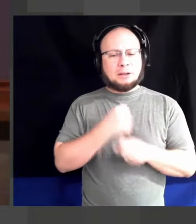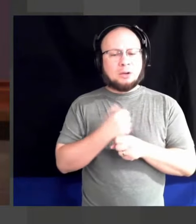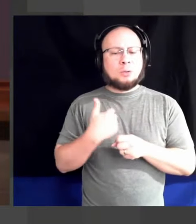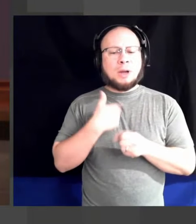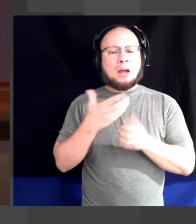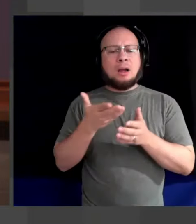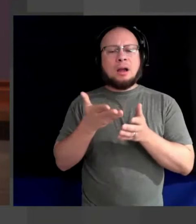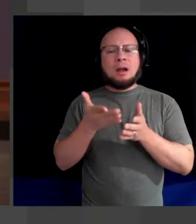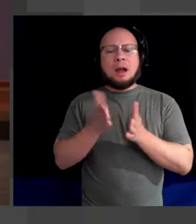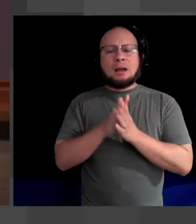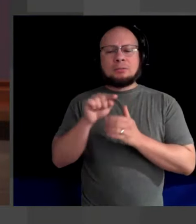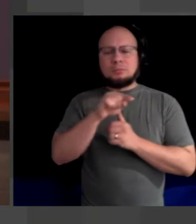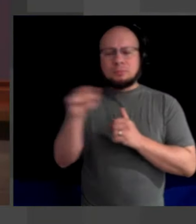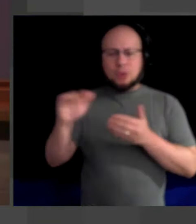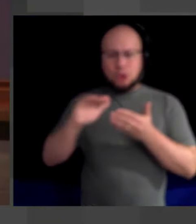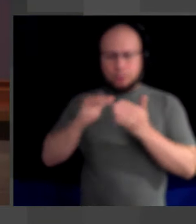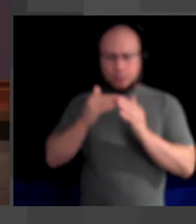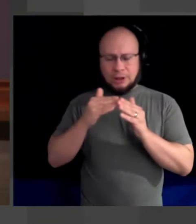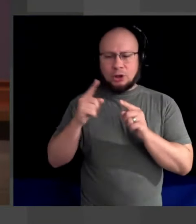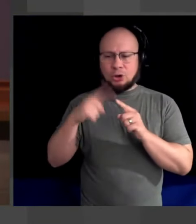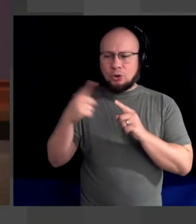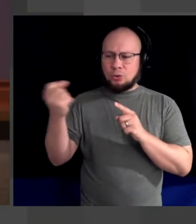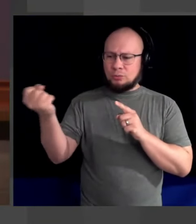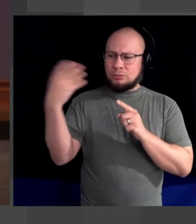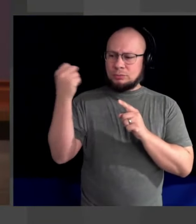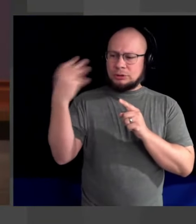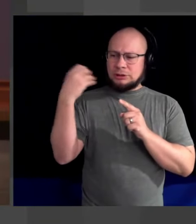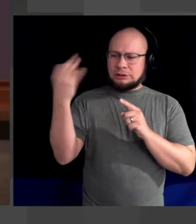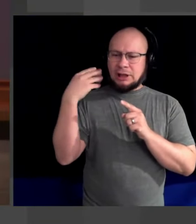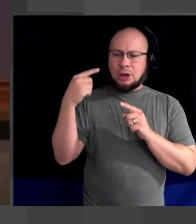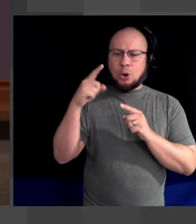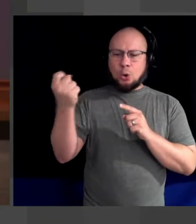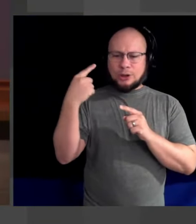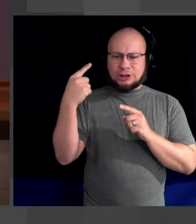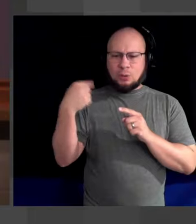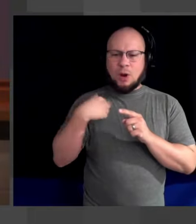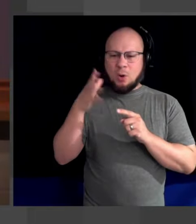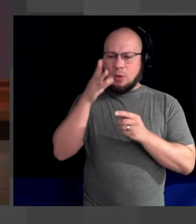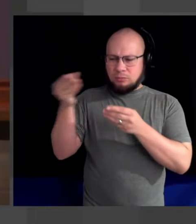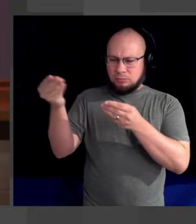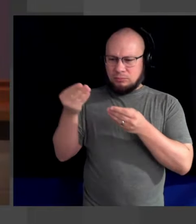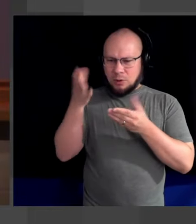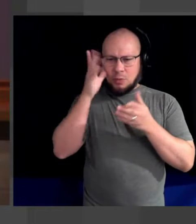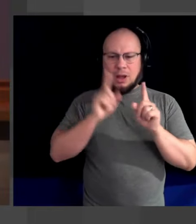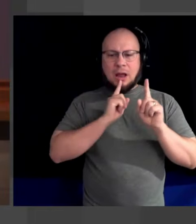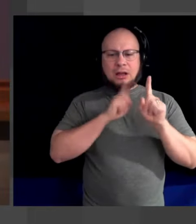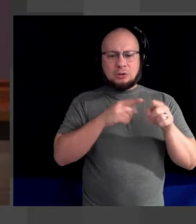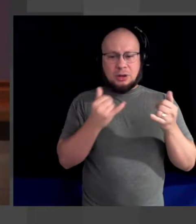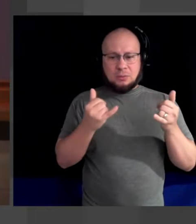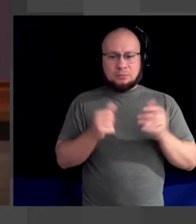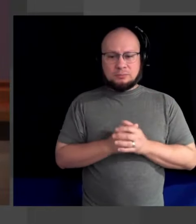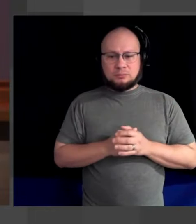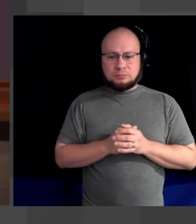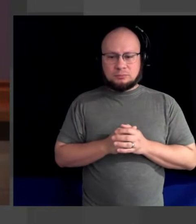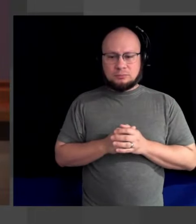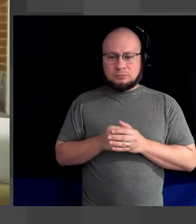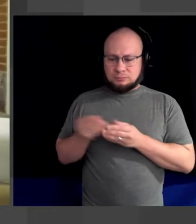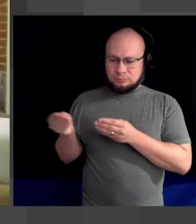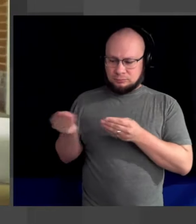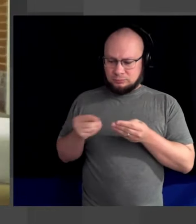THIS YEAR WE ASKED SOME OF OUR